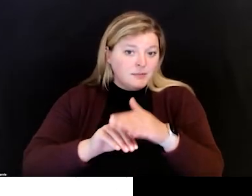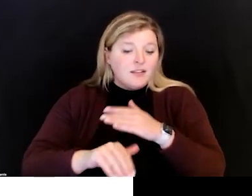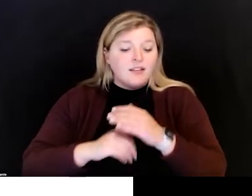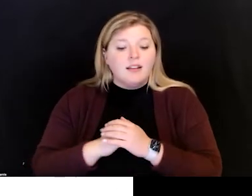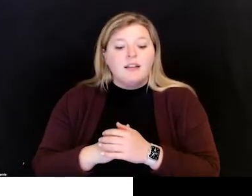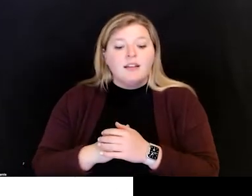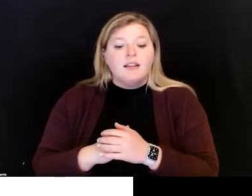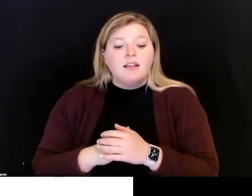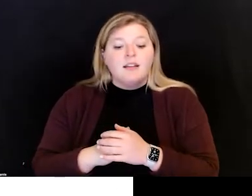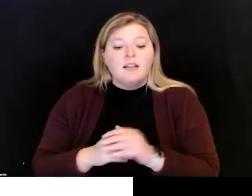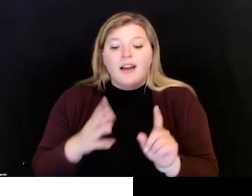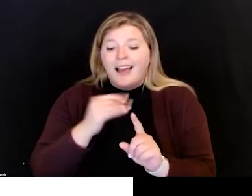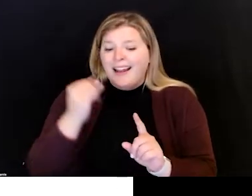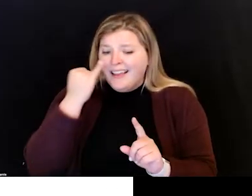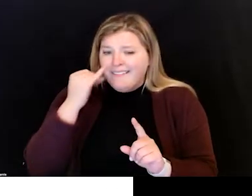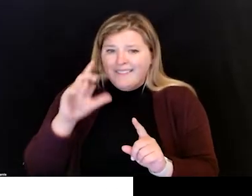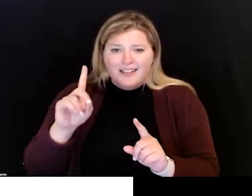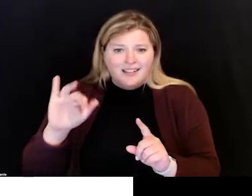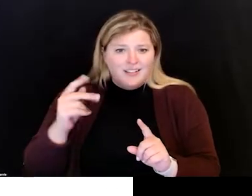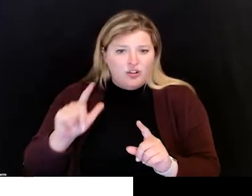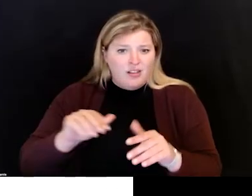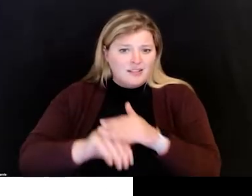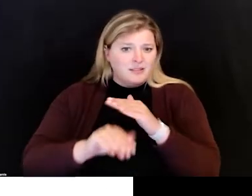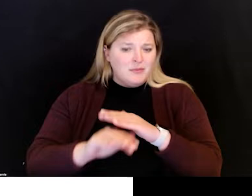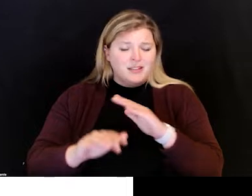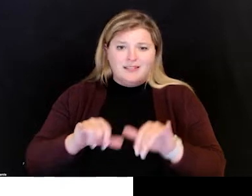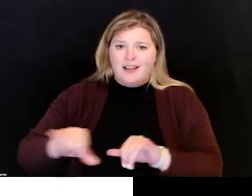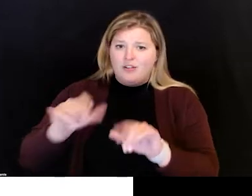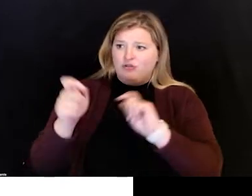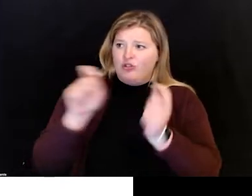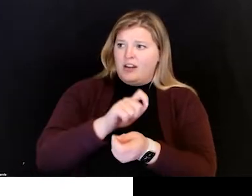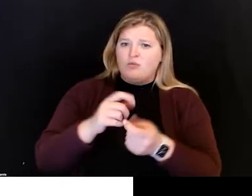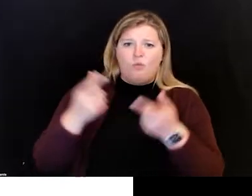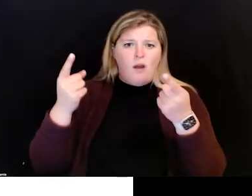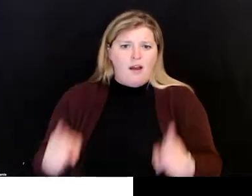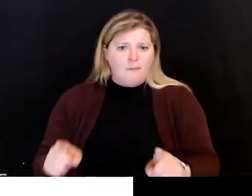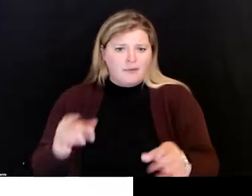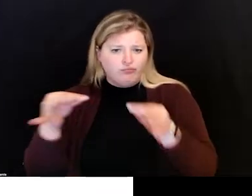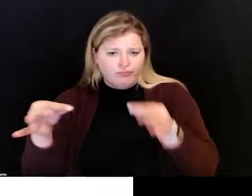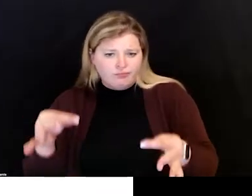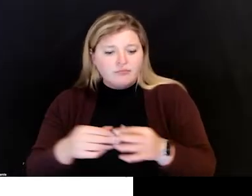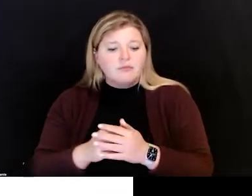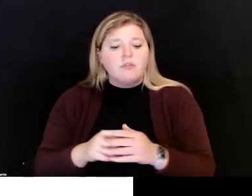what happens if digital accessibility standards change, understanding your software limitations,